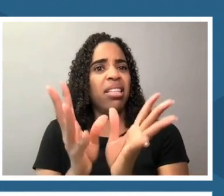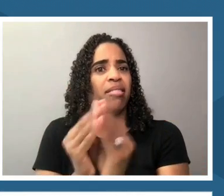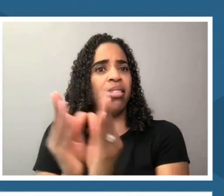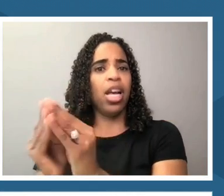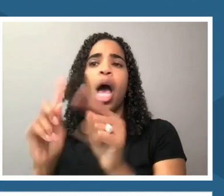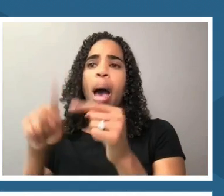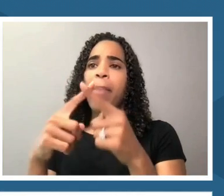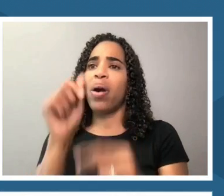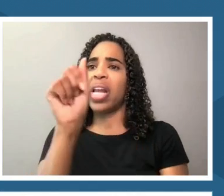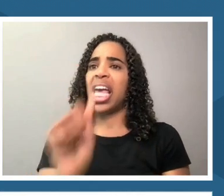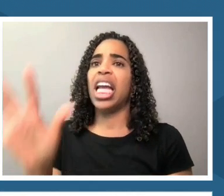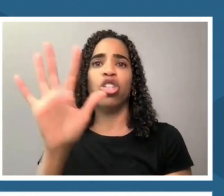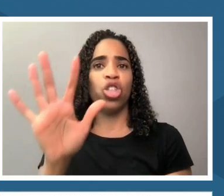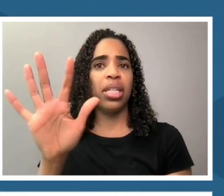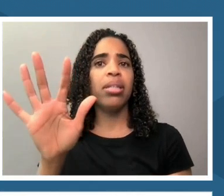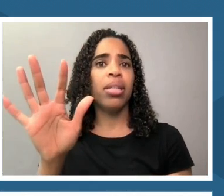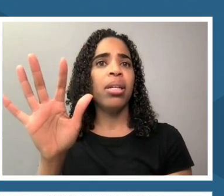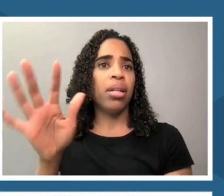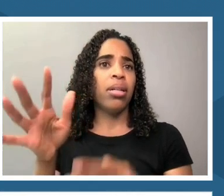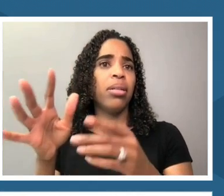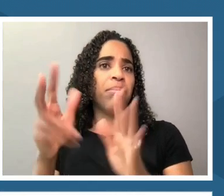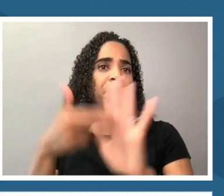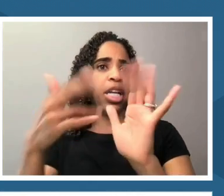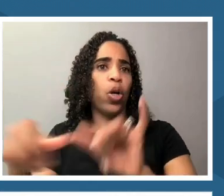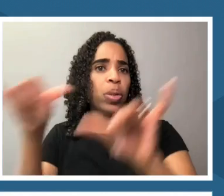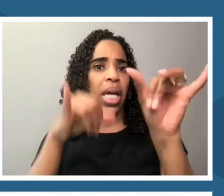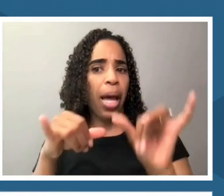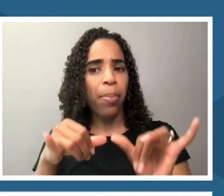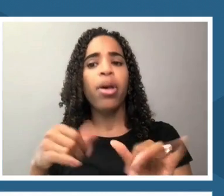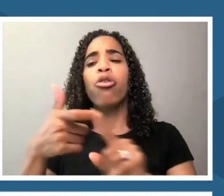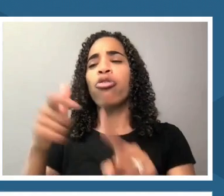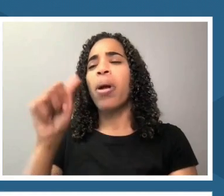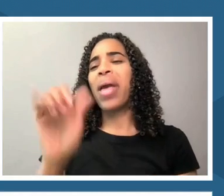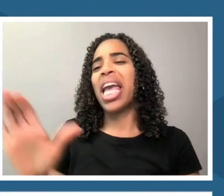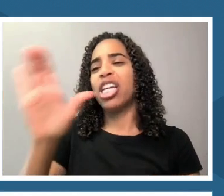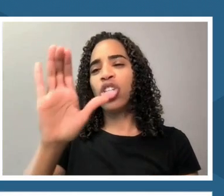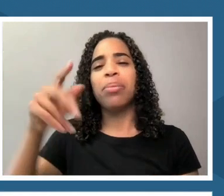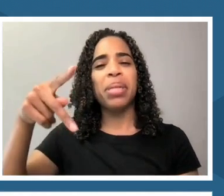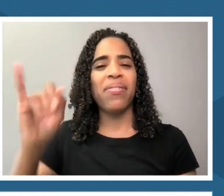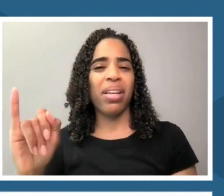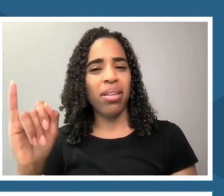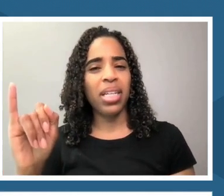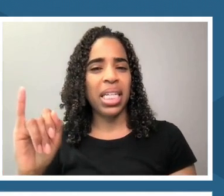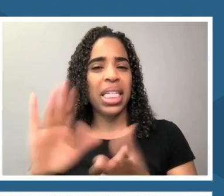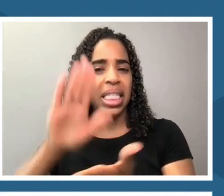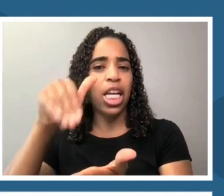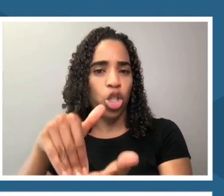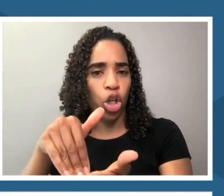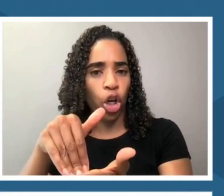brought to you by the smithsonian asian pacific american center it's a video